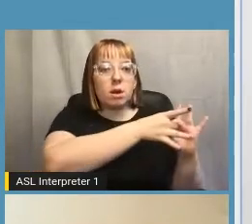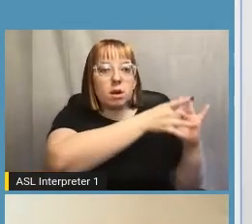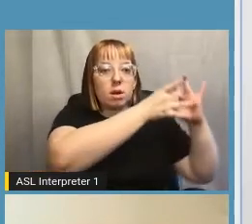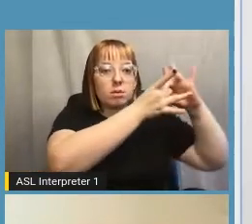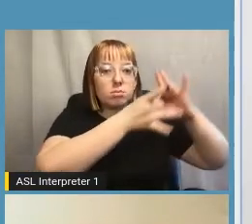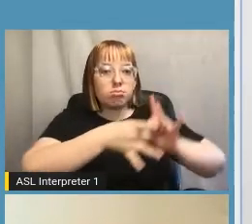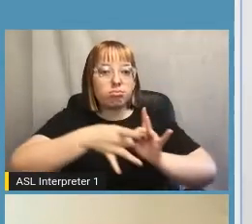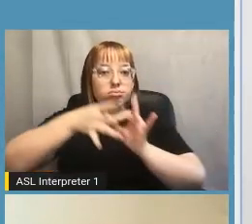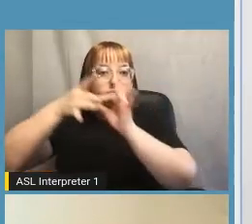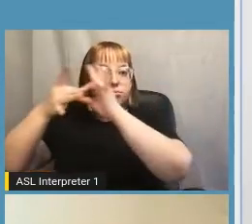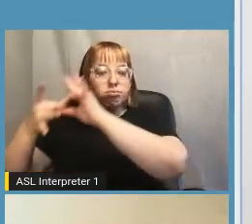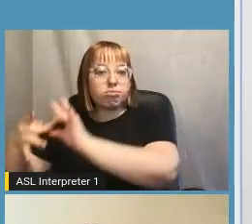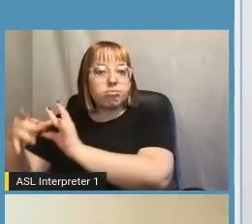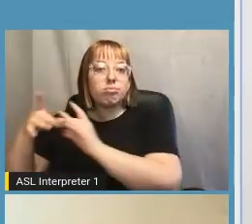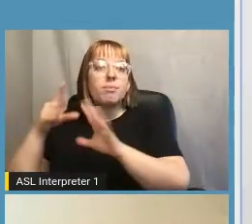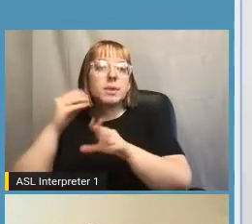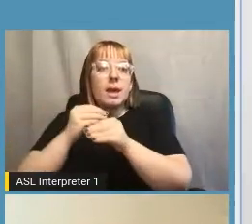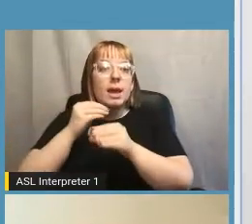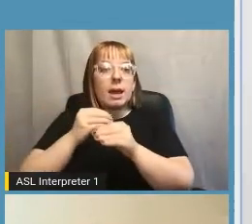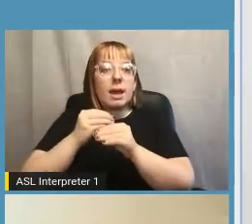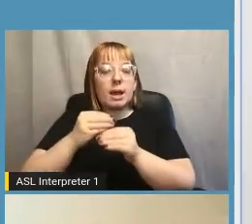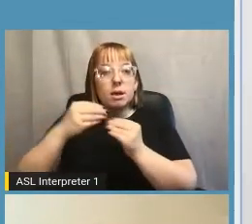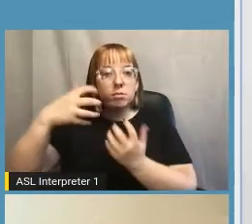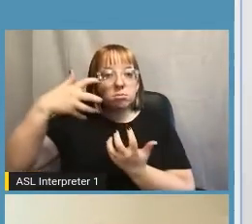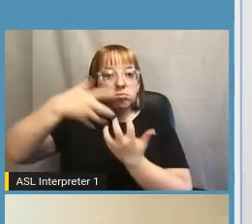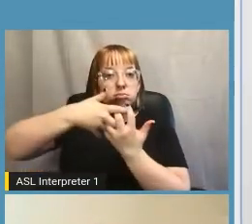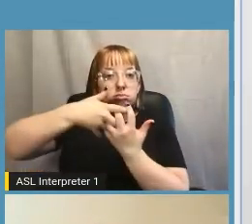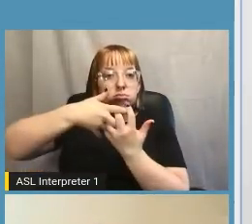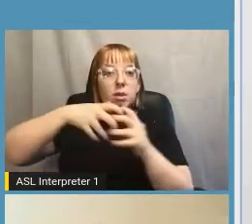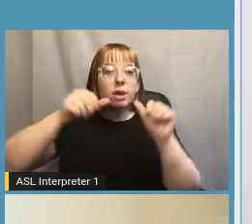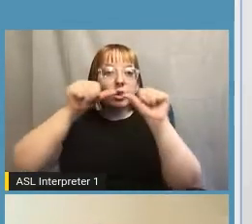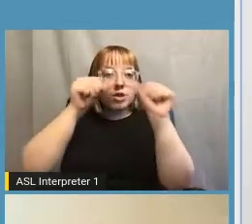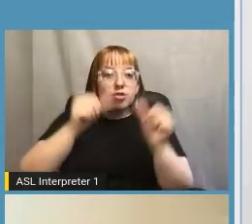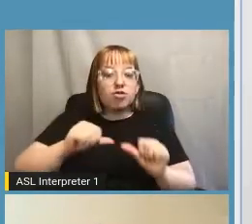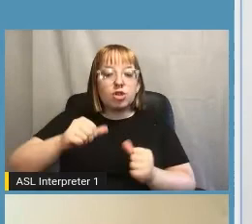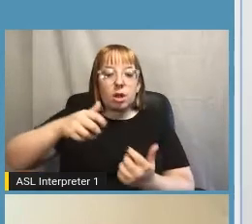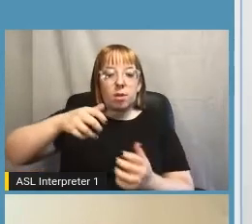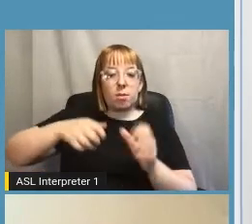added put together combined to create this three-dimensional version of the sculpture